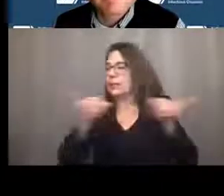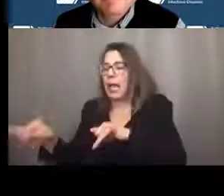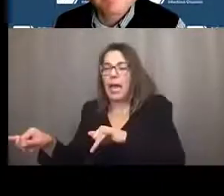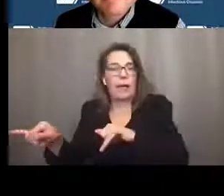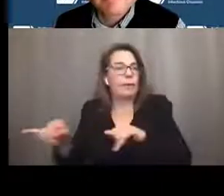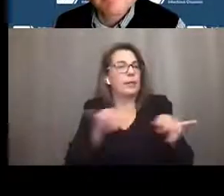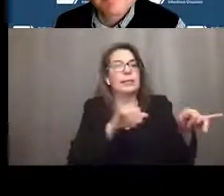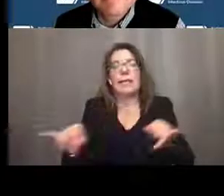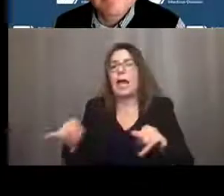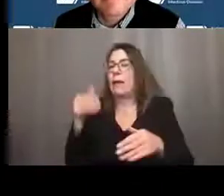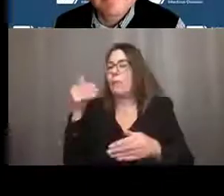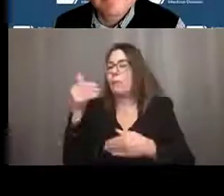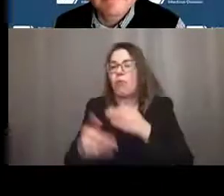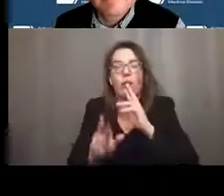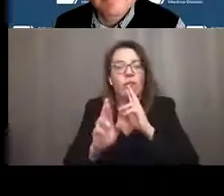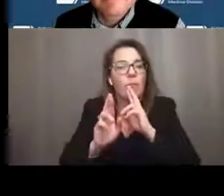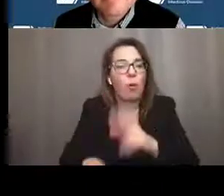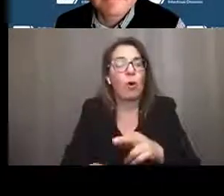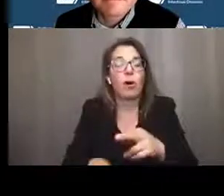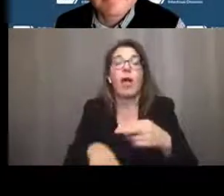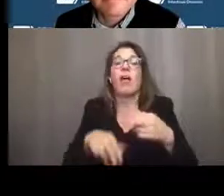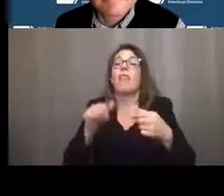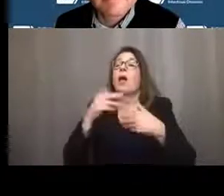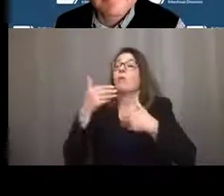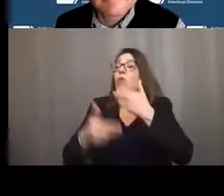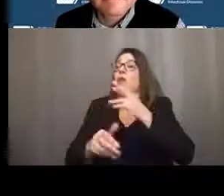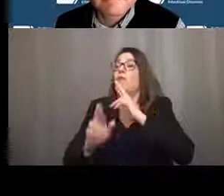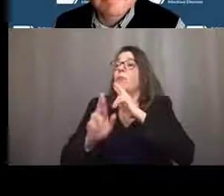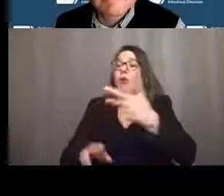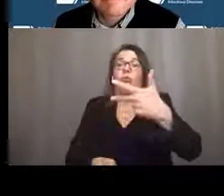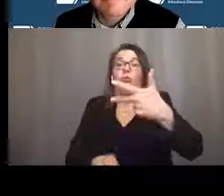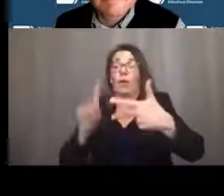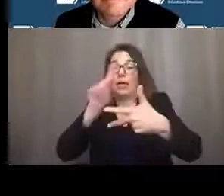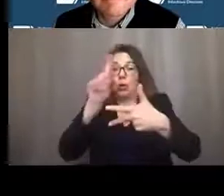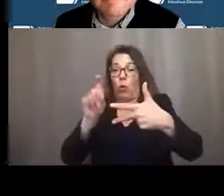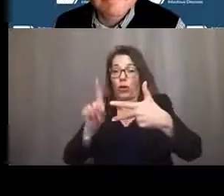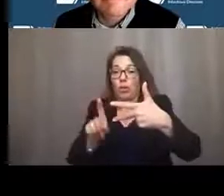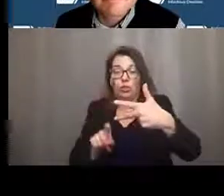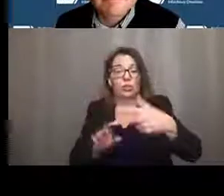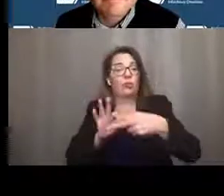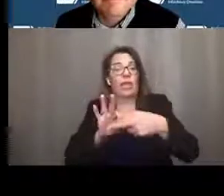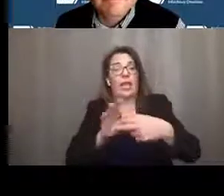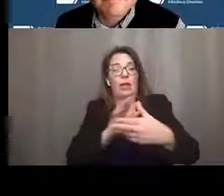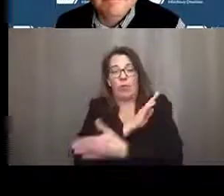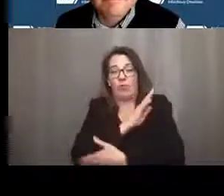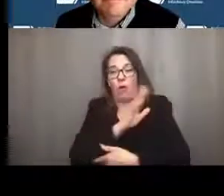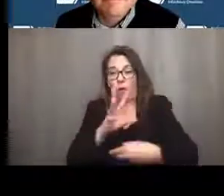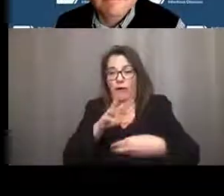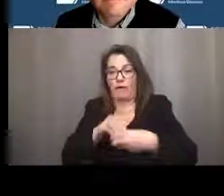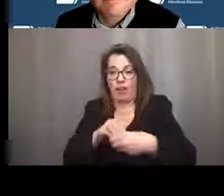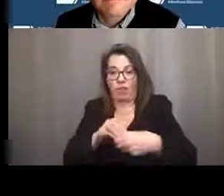and there's three questions in their progress report that address foreign involvement in some way. The first is Section E.4,